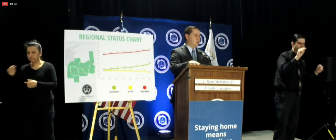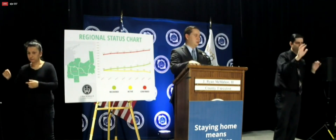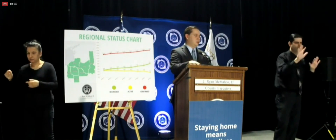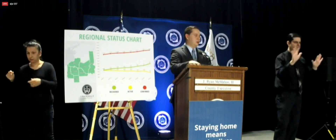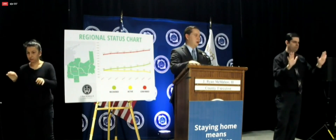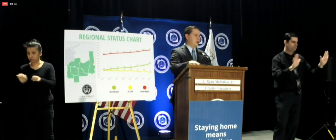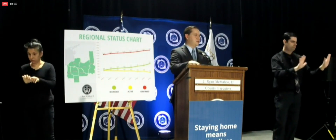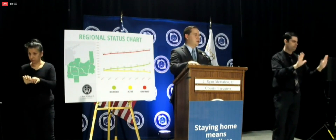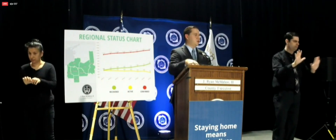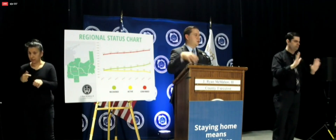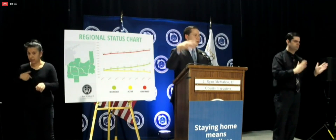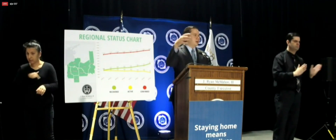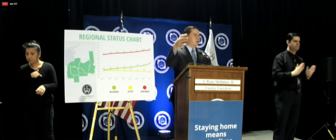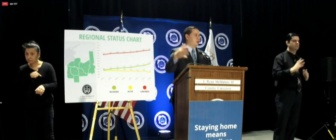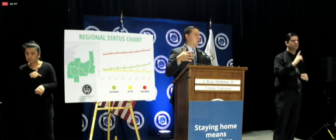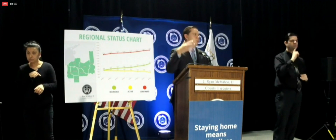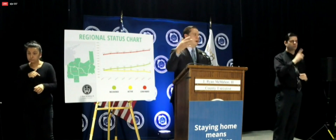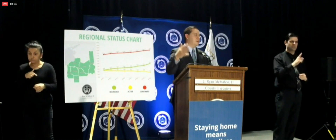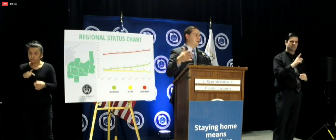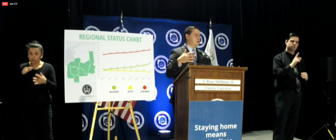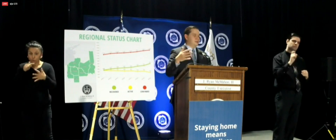REALLY, DIVING IN AND GIVING A